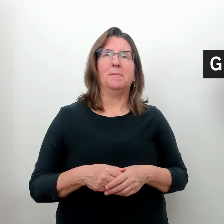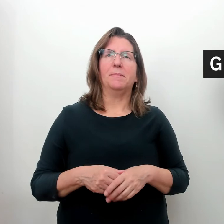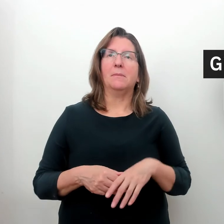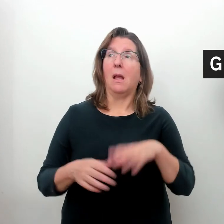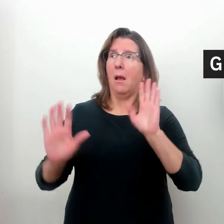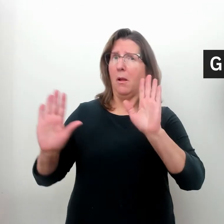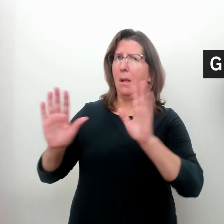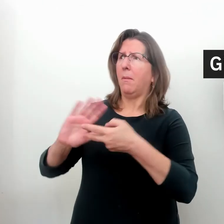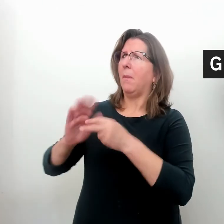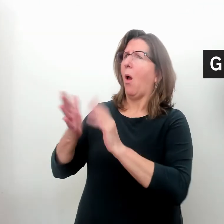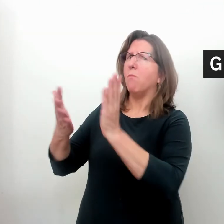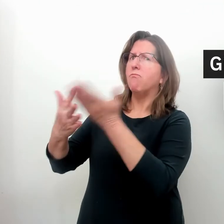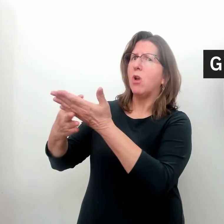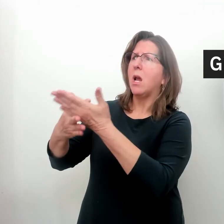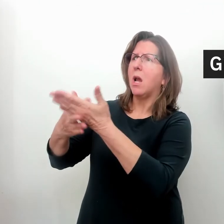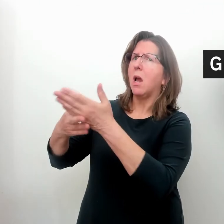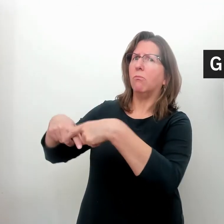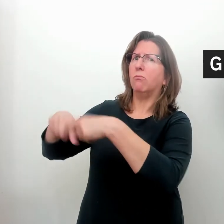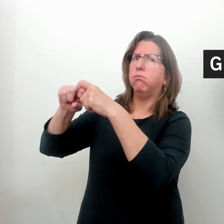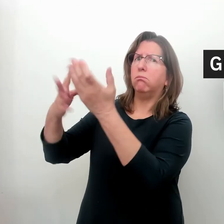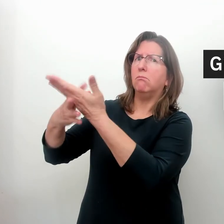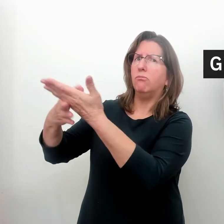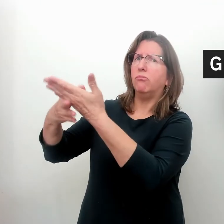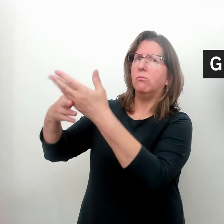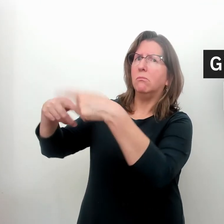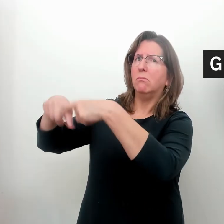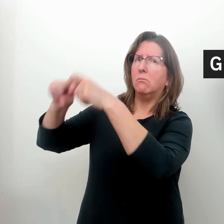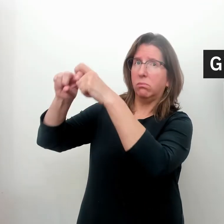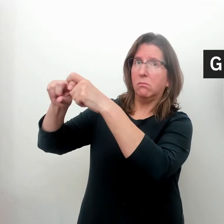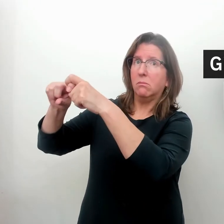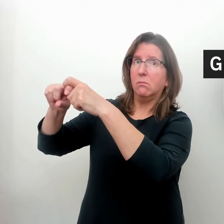I'm taking a break. A physical break. A coffee break.